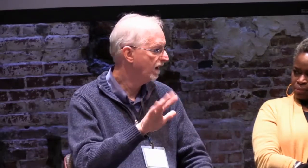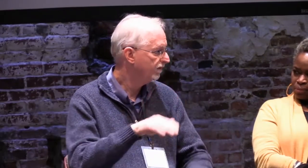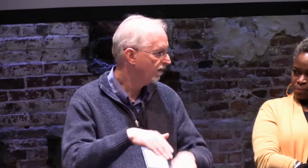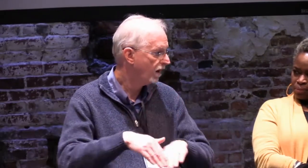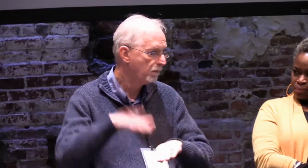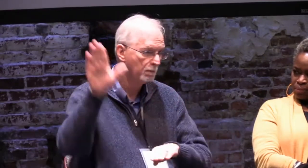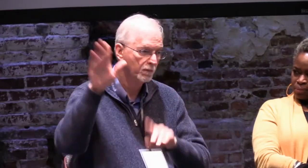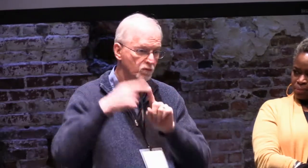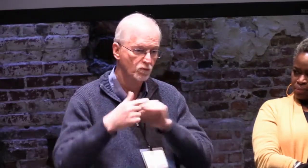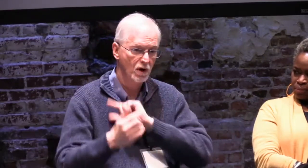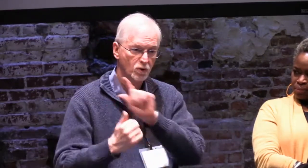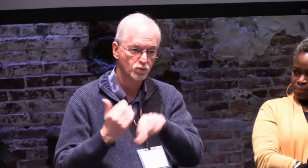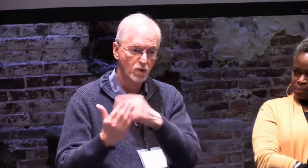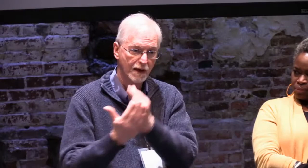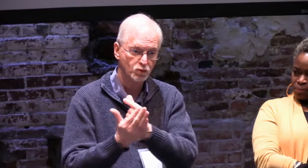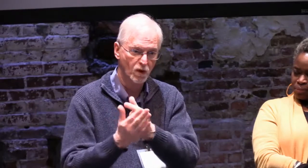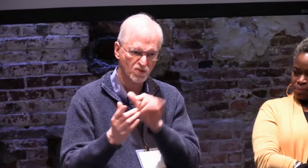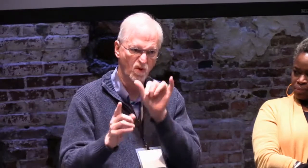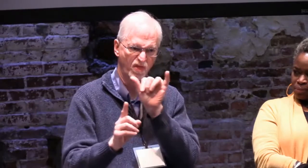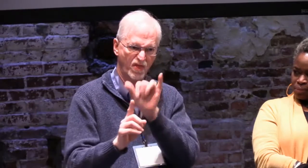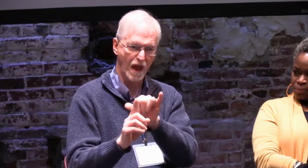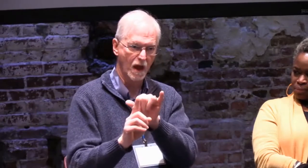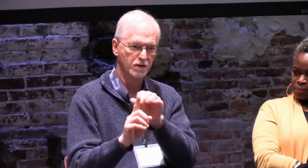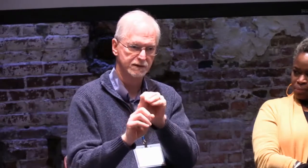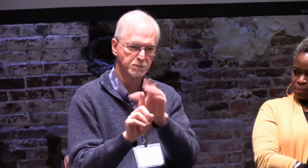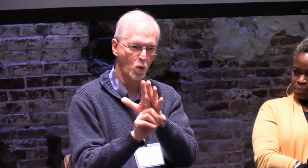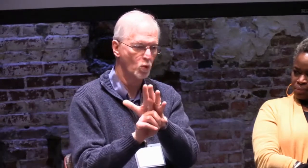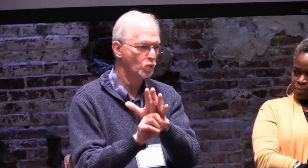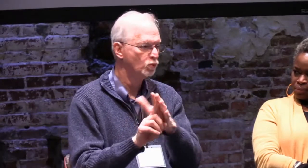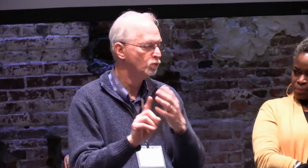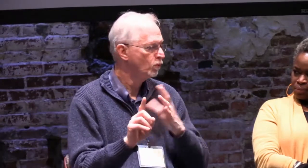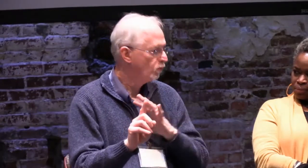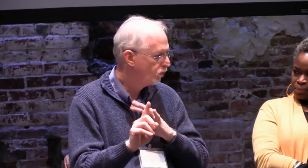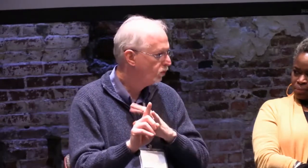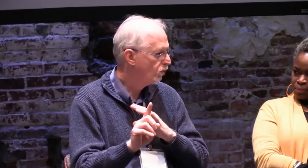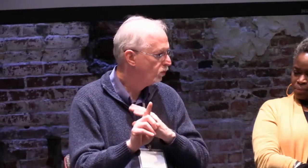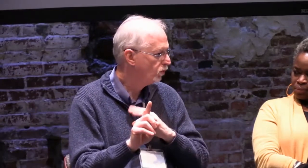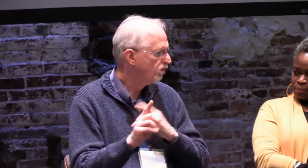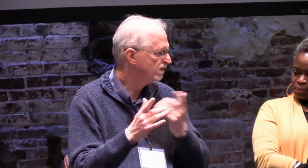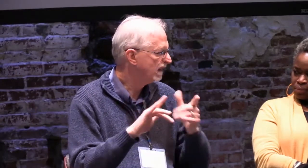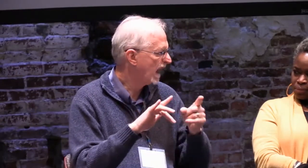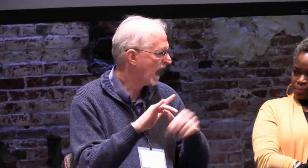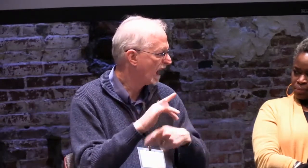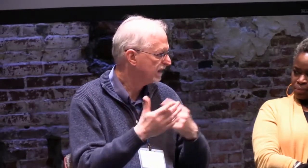So I had the experience of learning theater from the age of five. That was my exposure.